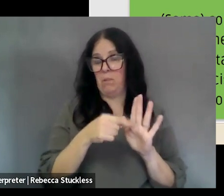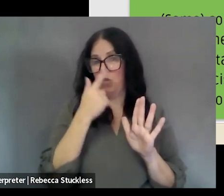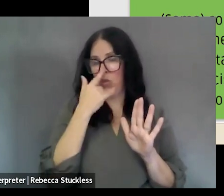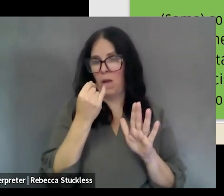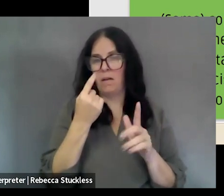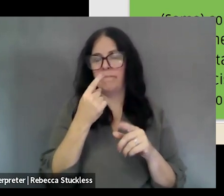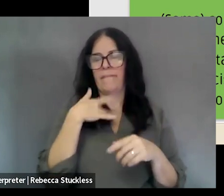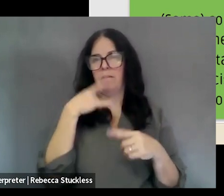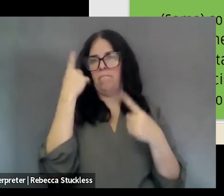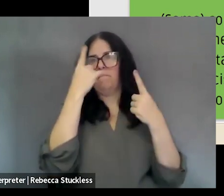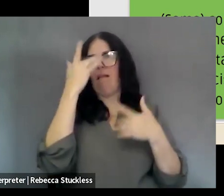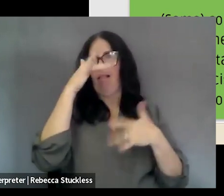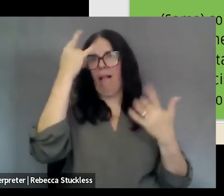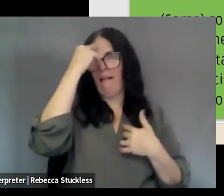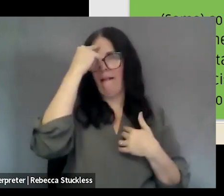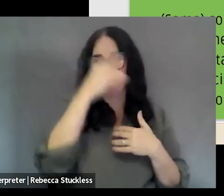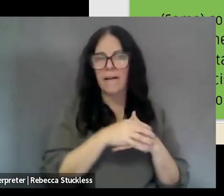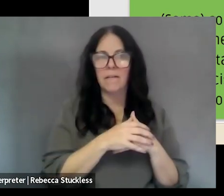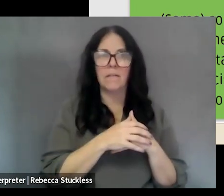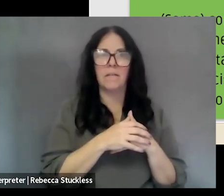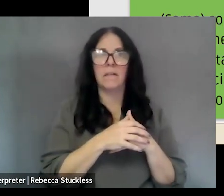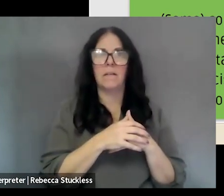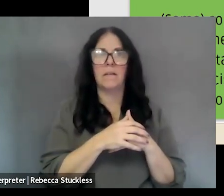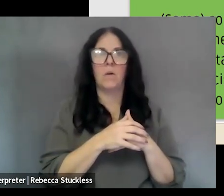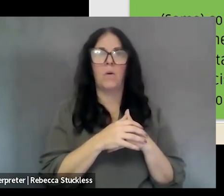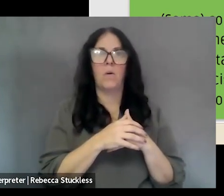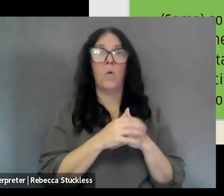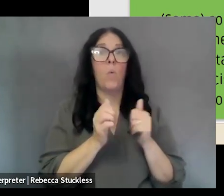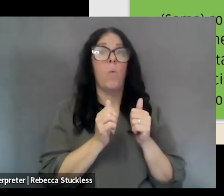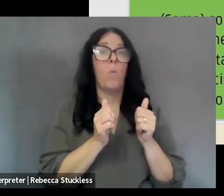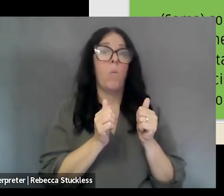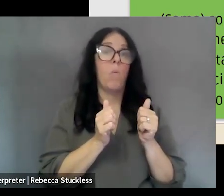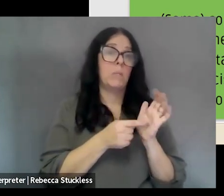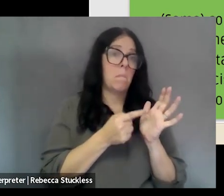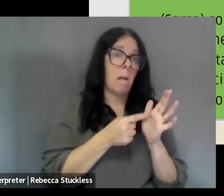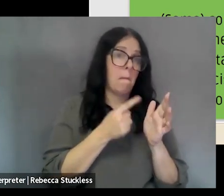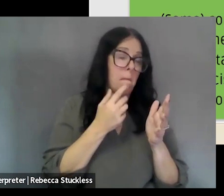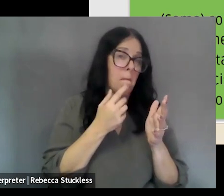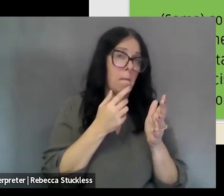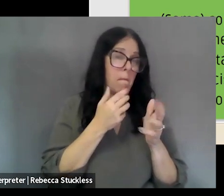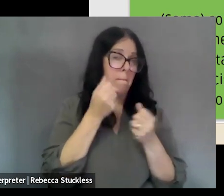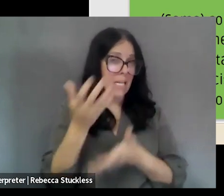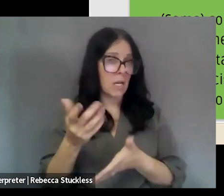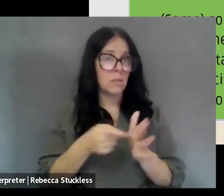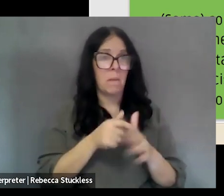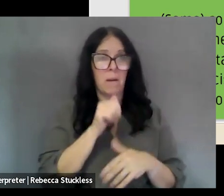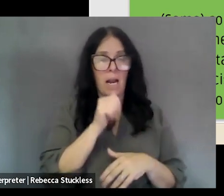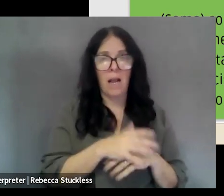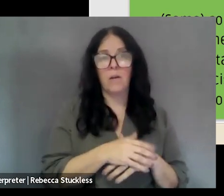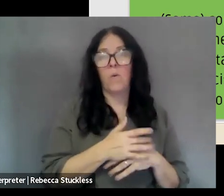headedness with or without syncope, which means passing out, palpitations, the tachycardia of